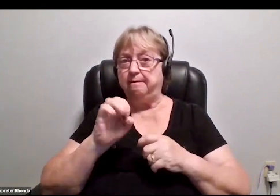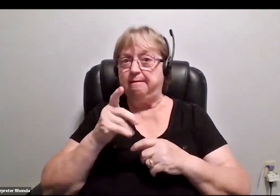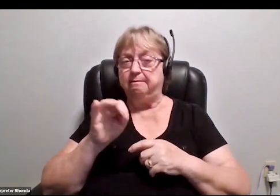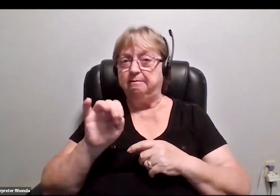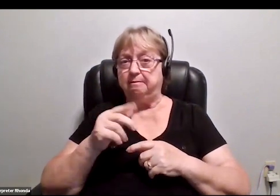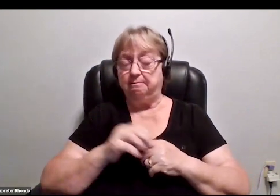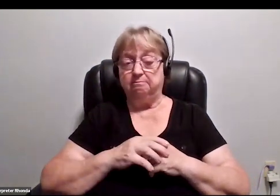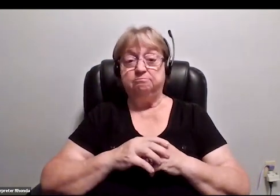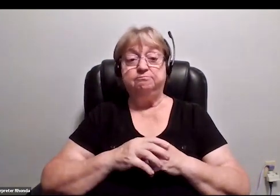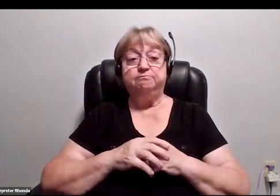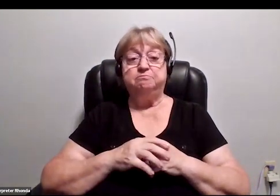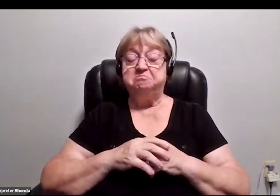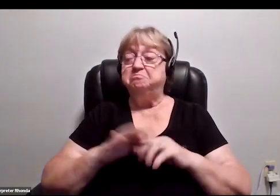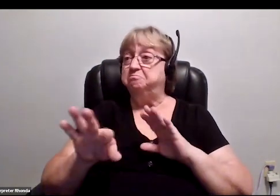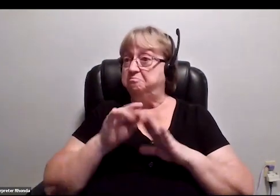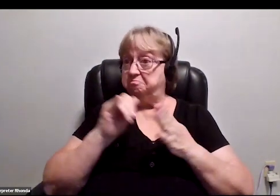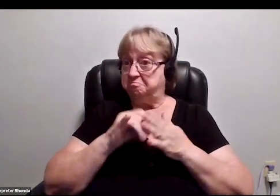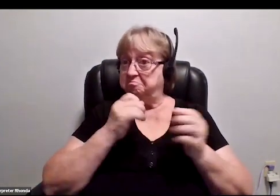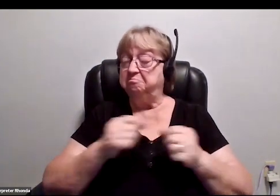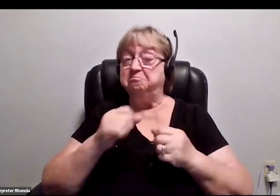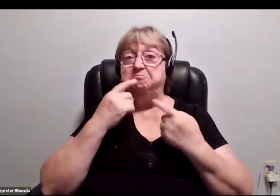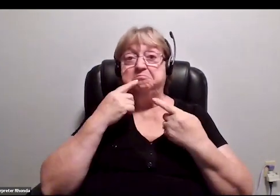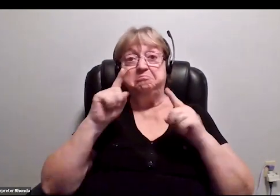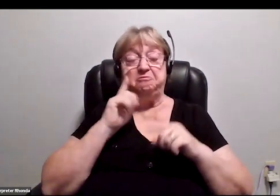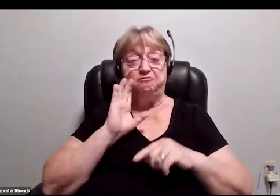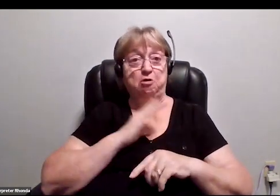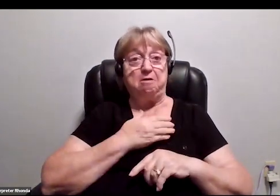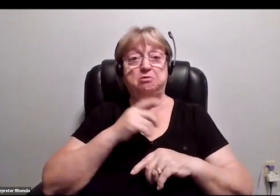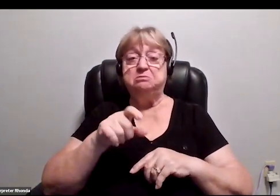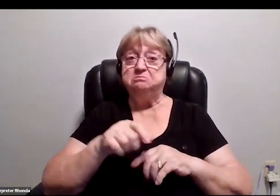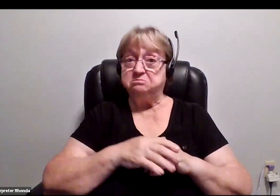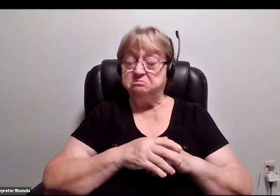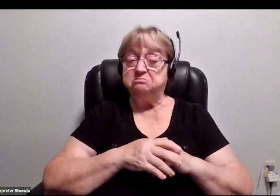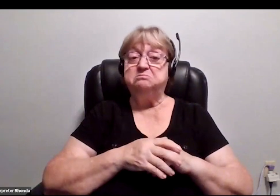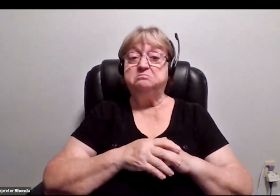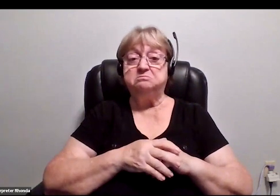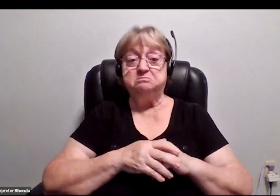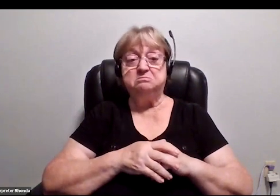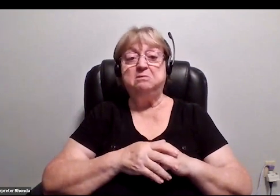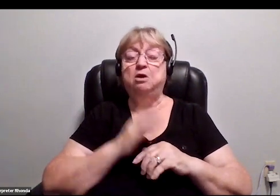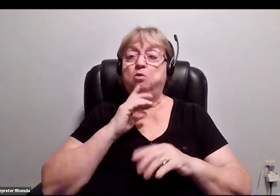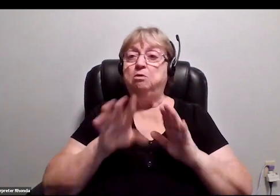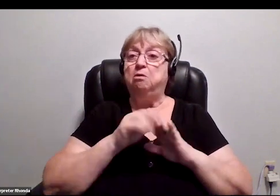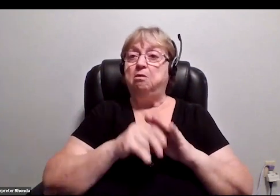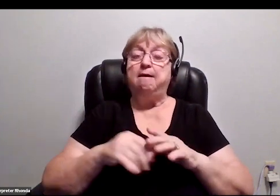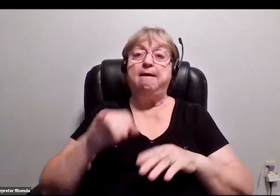We found this strategy effective for our specific needs. We chose Apple's iMovie as our editing software of choice